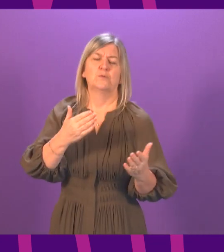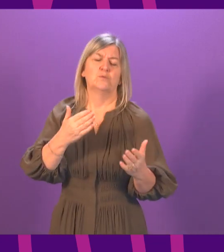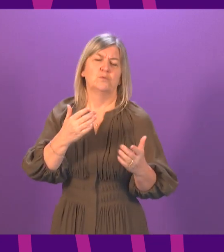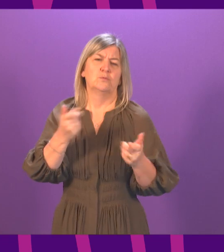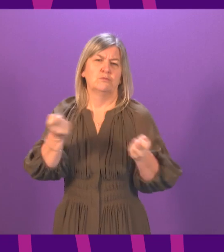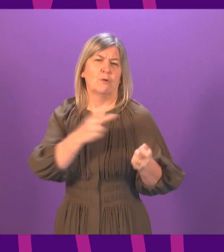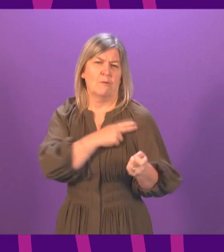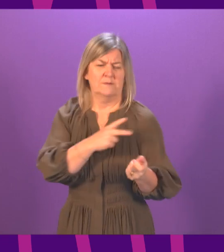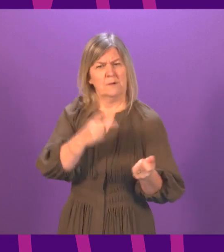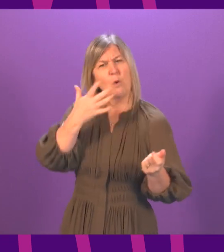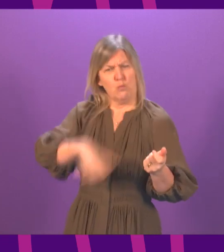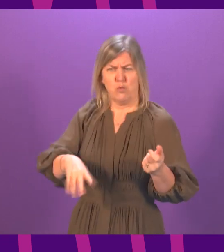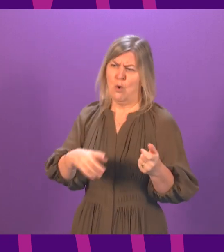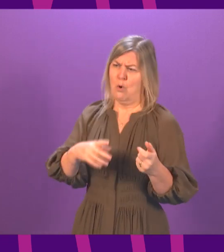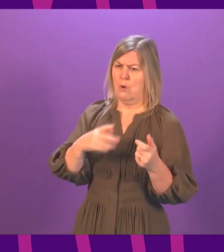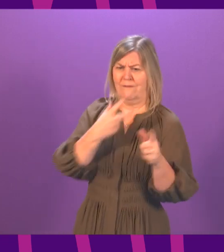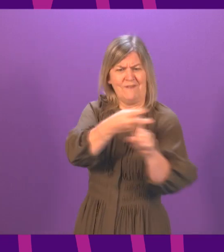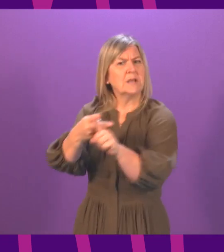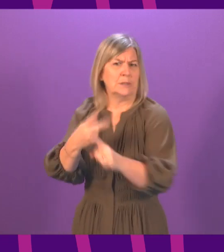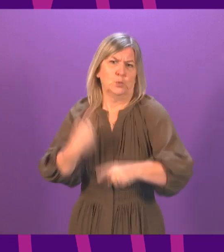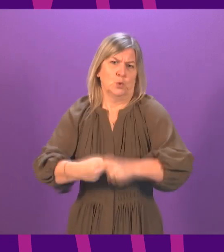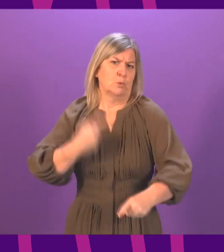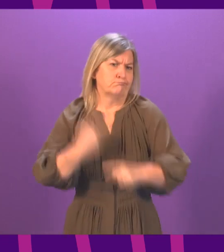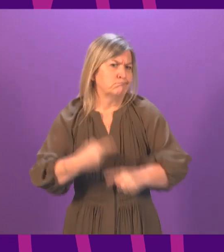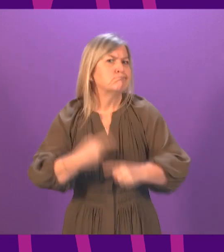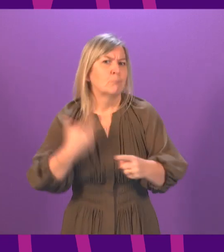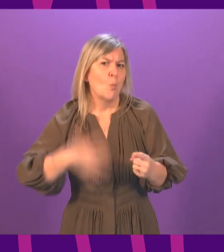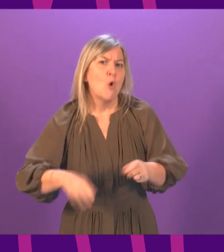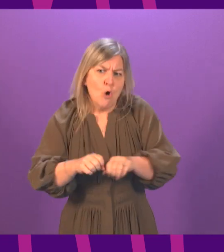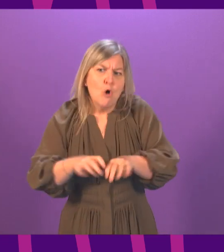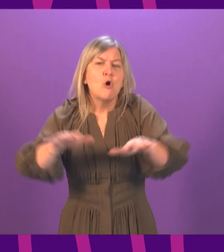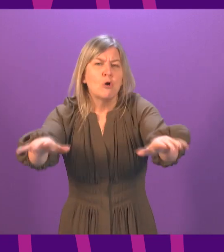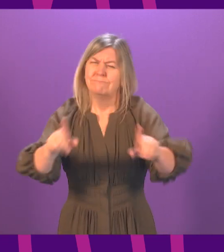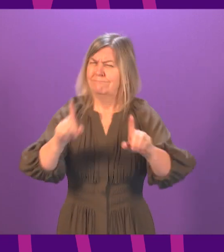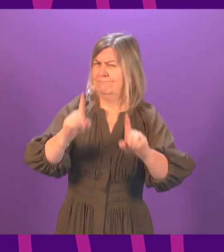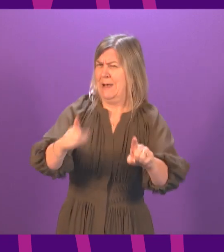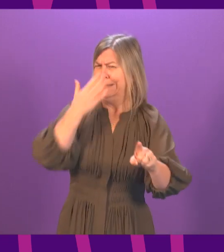but there is genuine concern across Scotland about the pace of the roll-out. We know that more mass